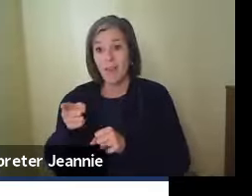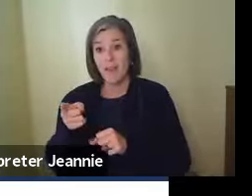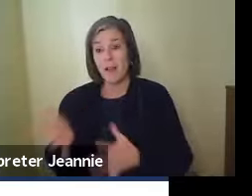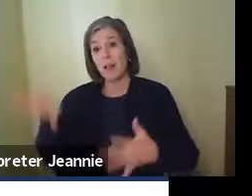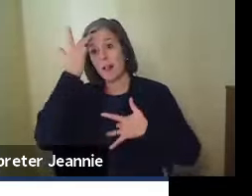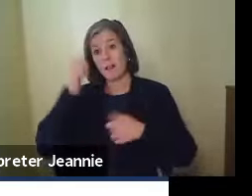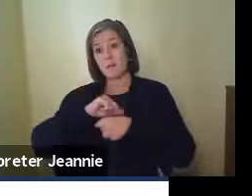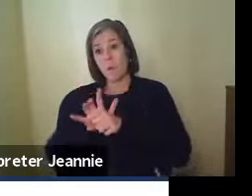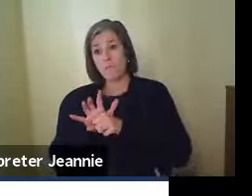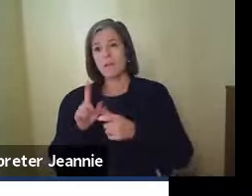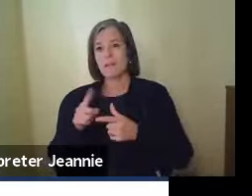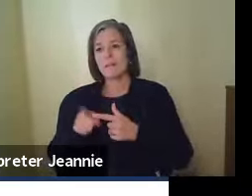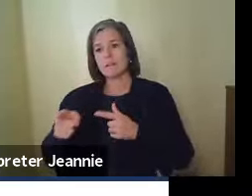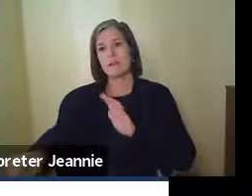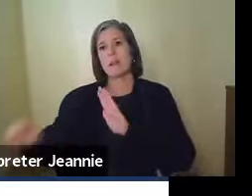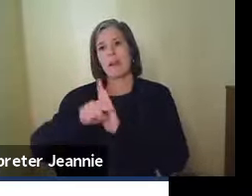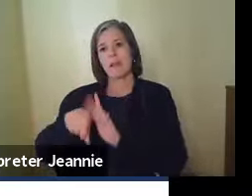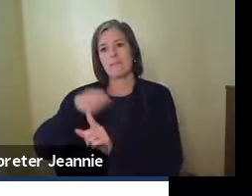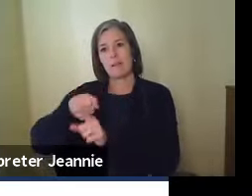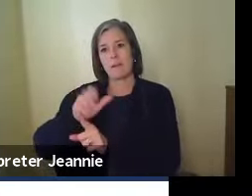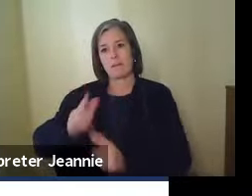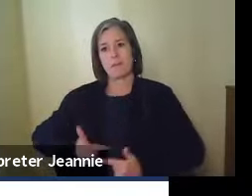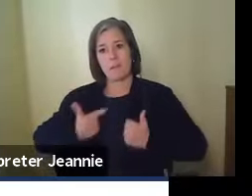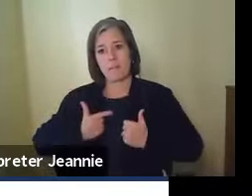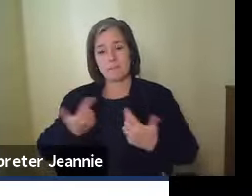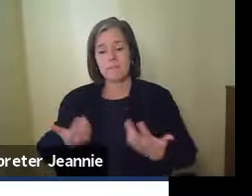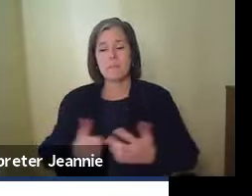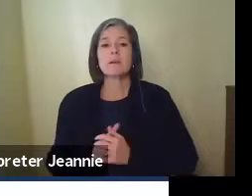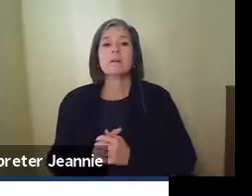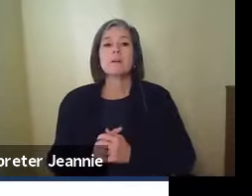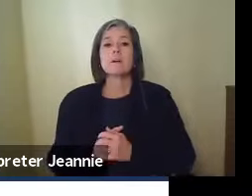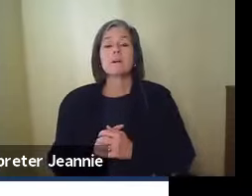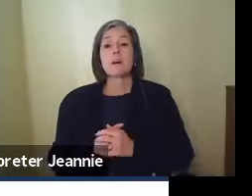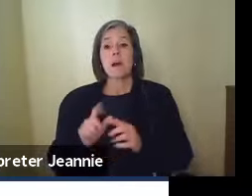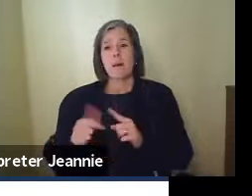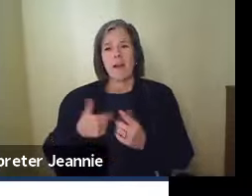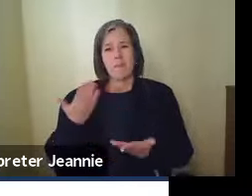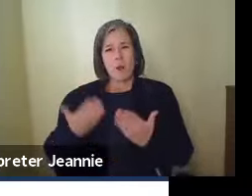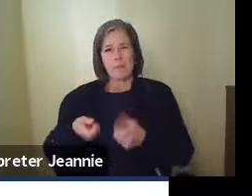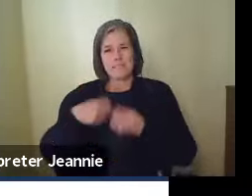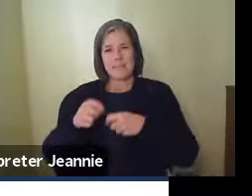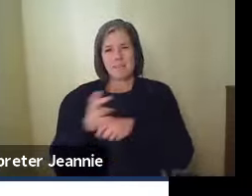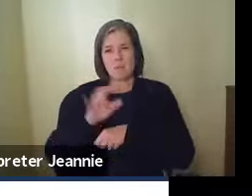going to have a negative impact on them. Probably -- there is no reason